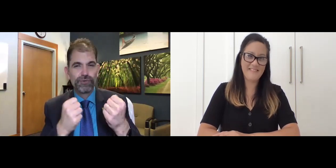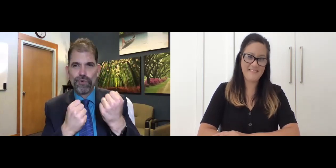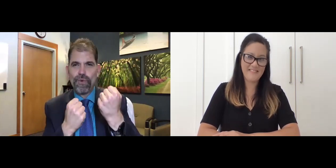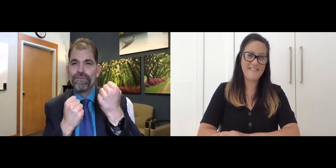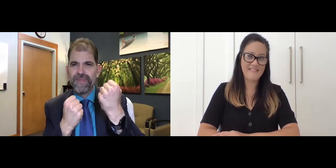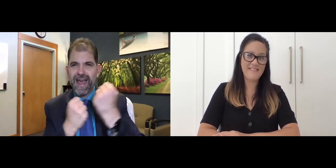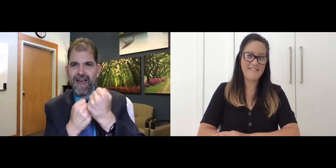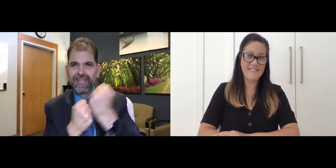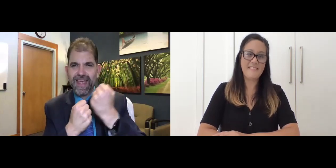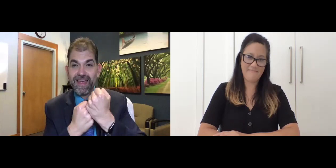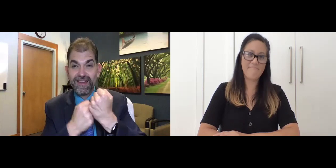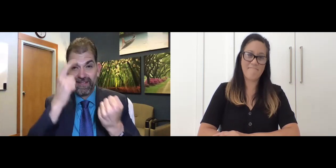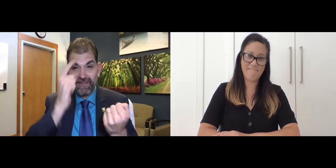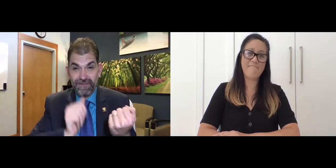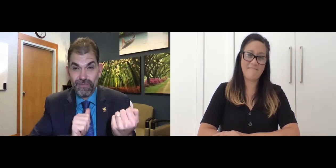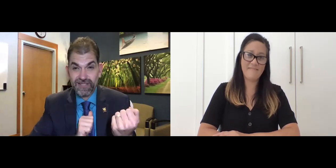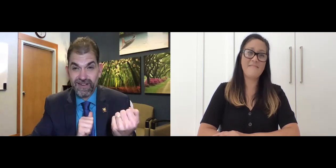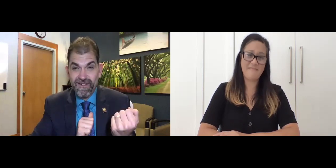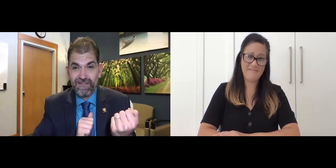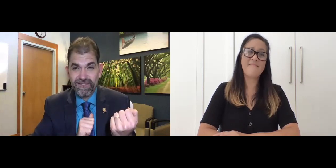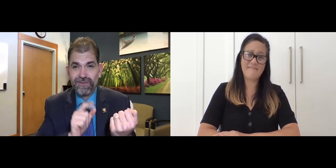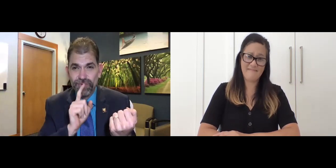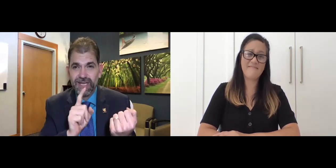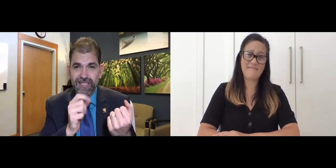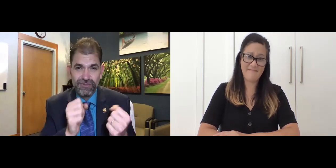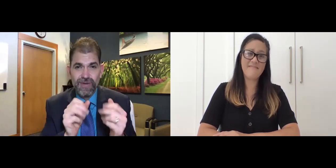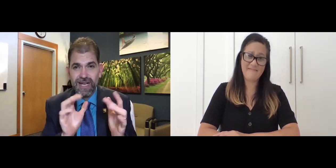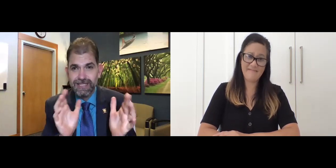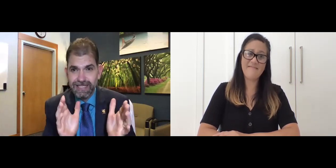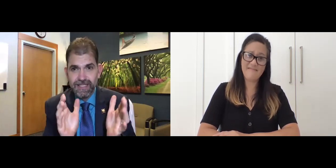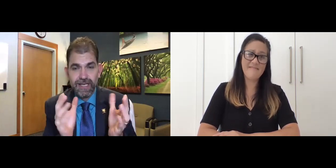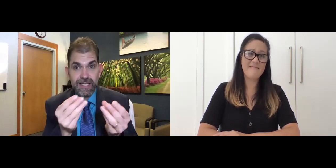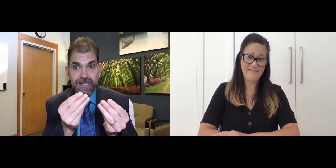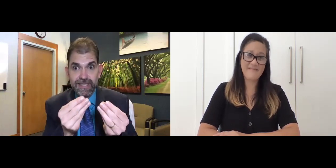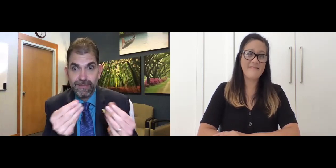worked. I really did have to be my own advocate.